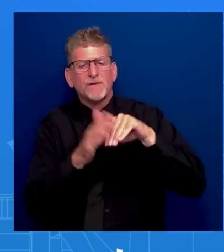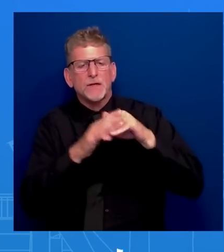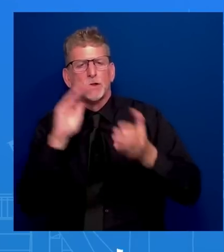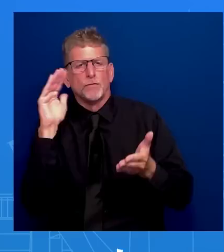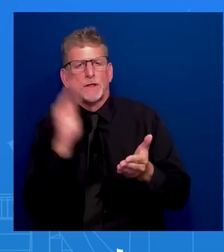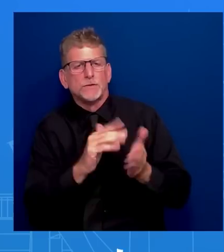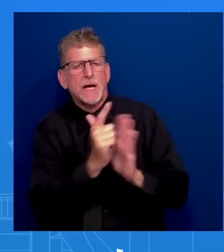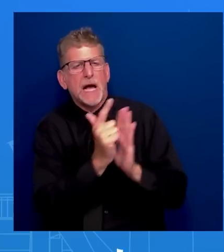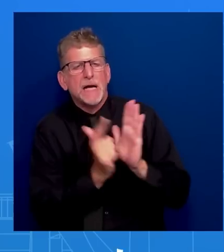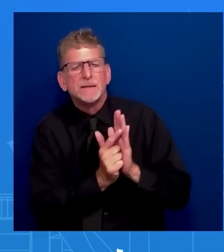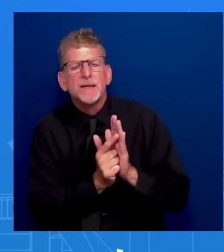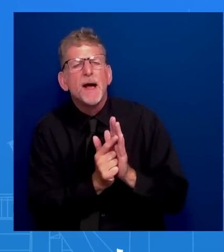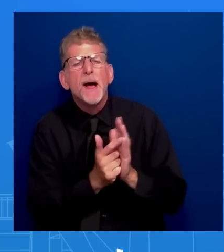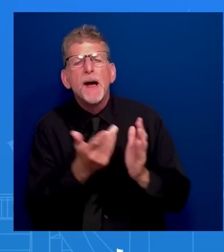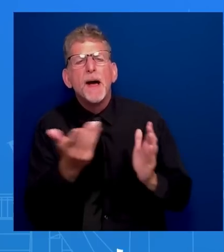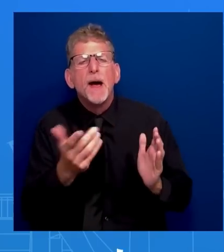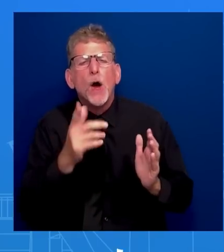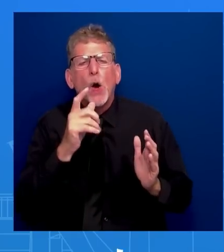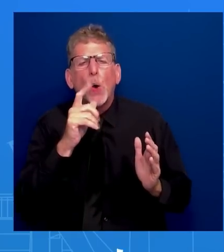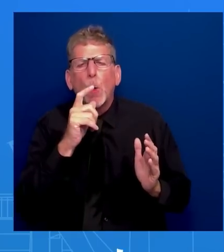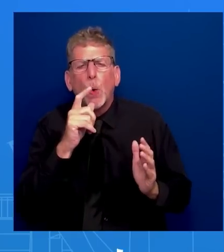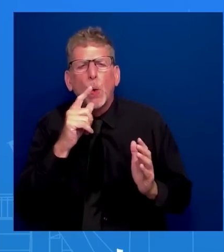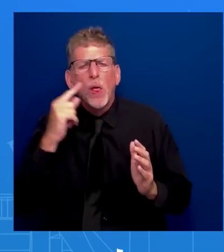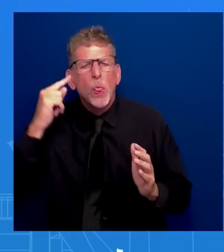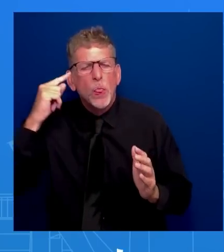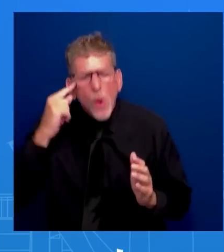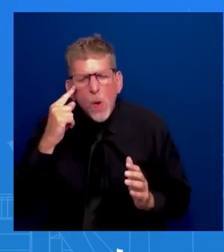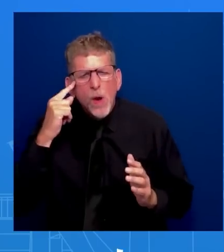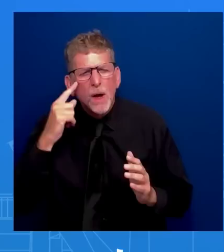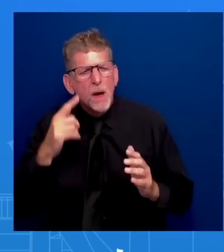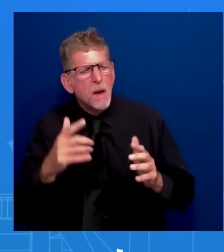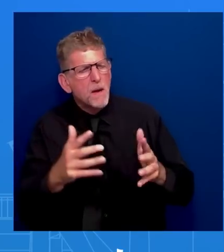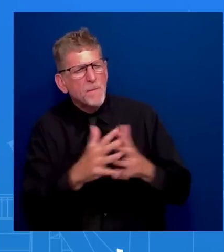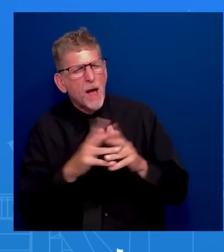Ms. Jean-Pierre: I -- I don't understand your question. You have to say more. The Press: Do you think it's going to be popular